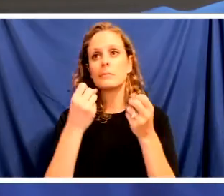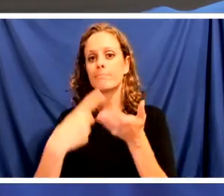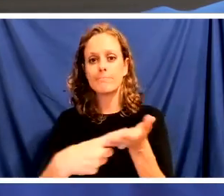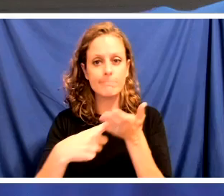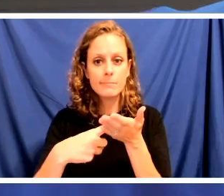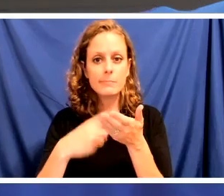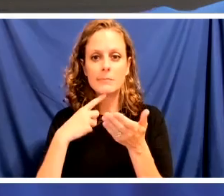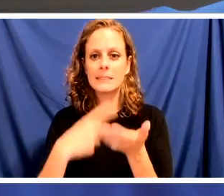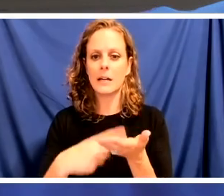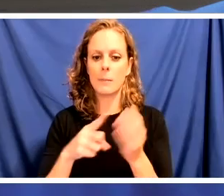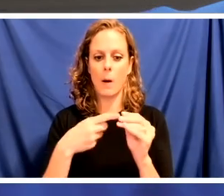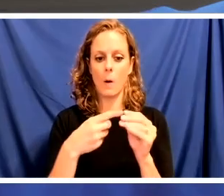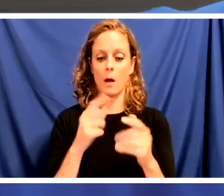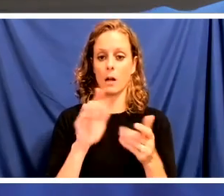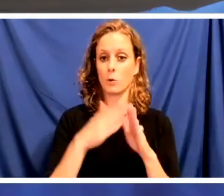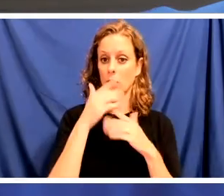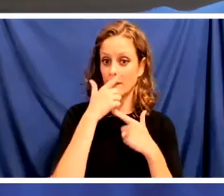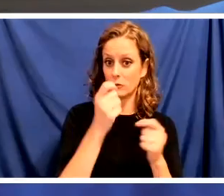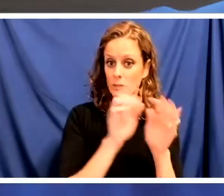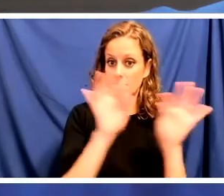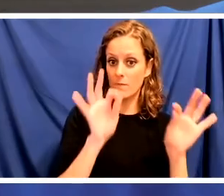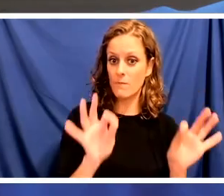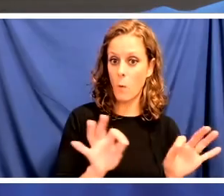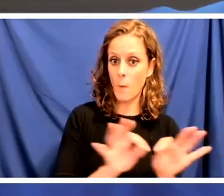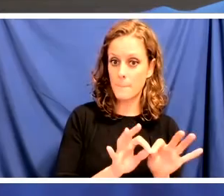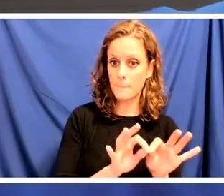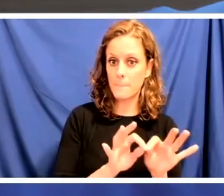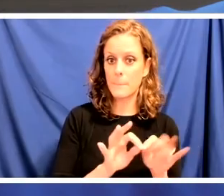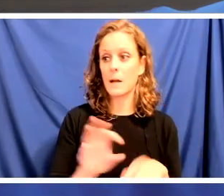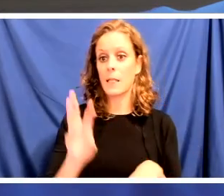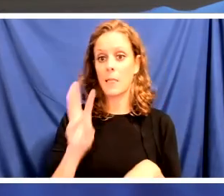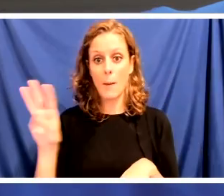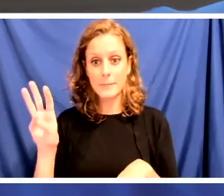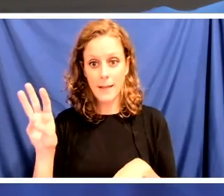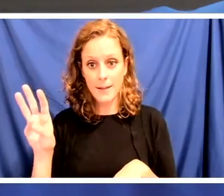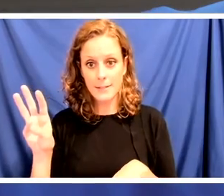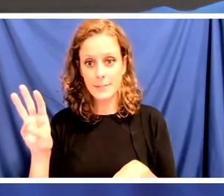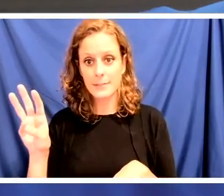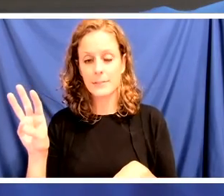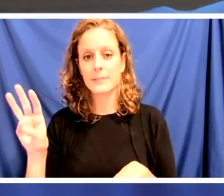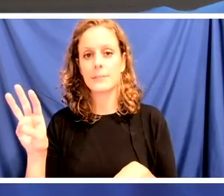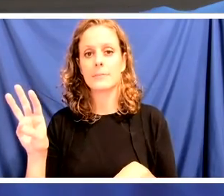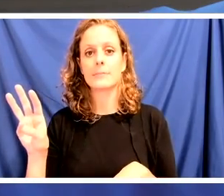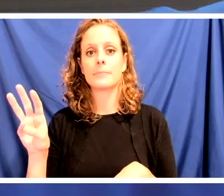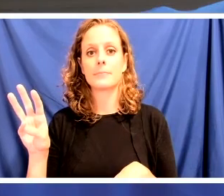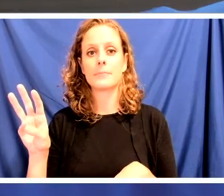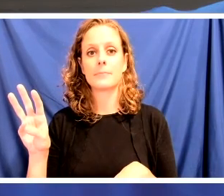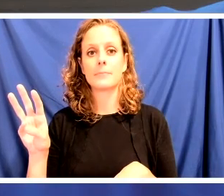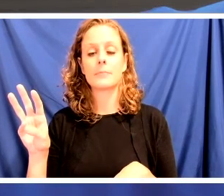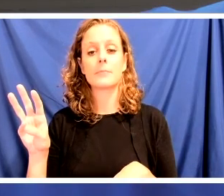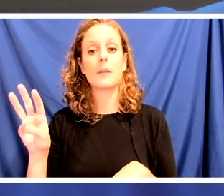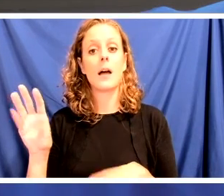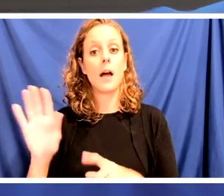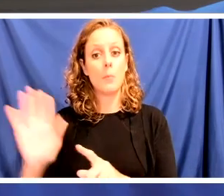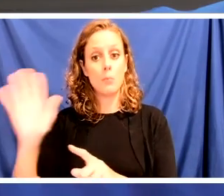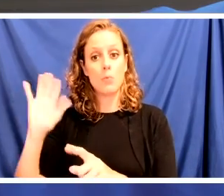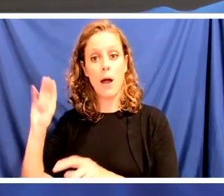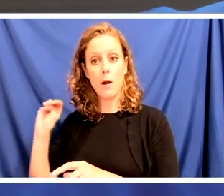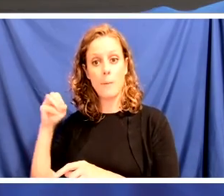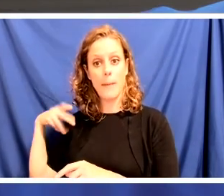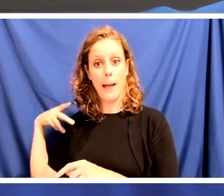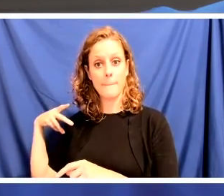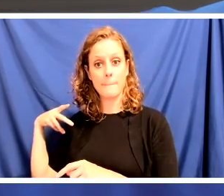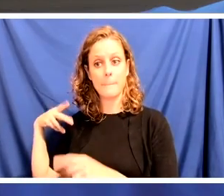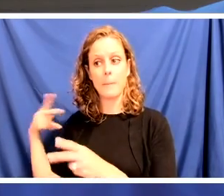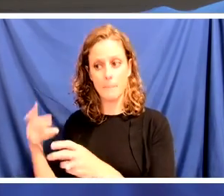SacGov: we've discussed the website itself, including putting a prior maps up on the website and this outreach will continue.